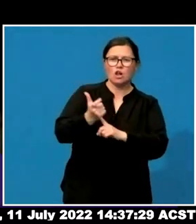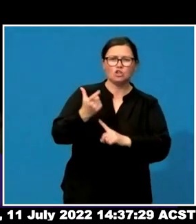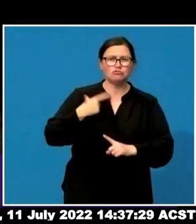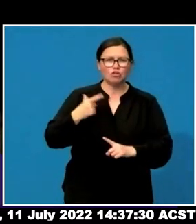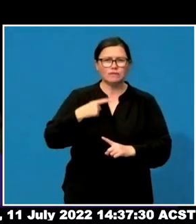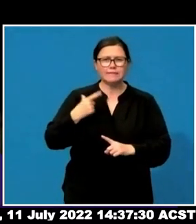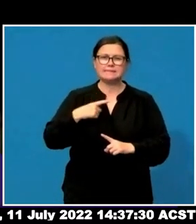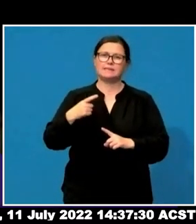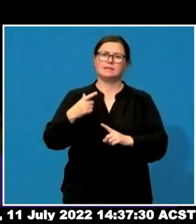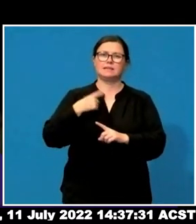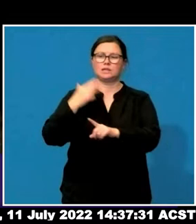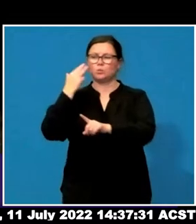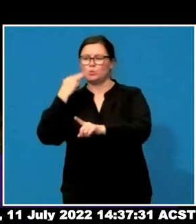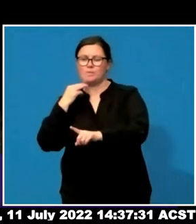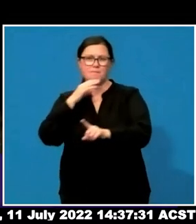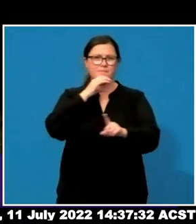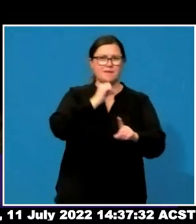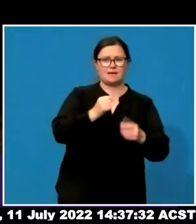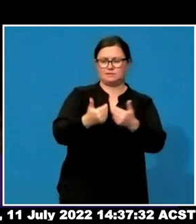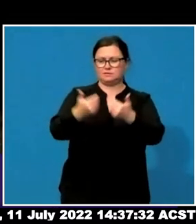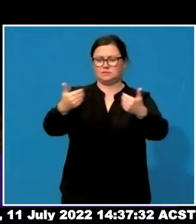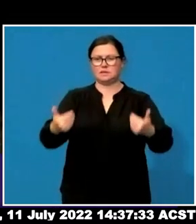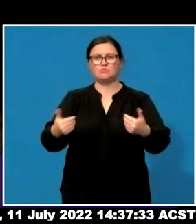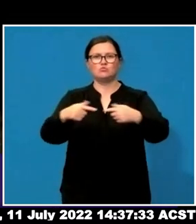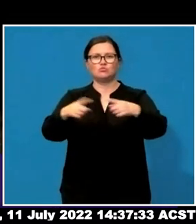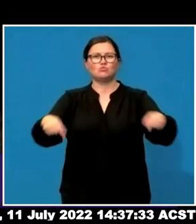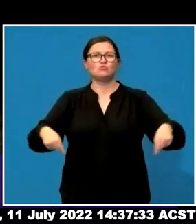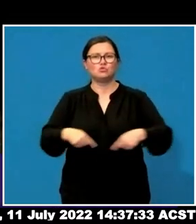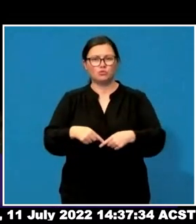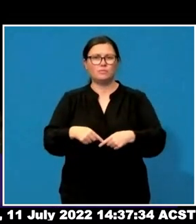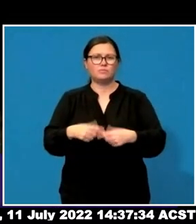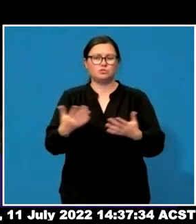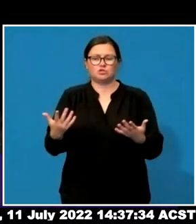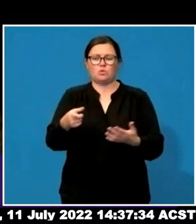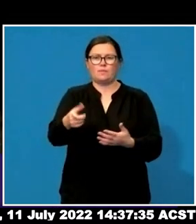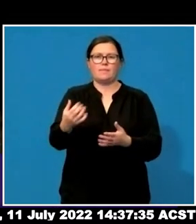a level of separation, and so, consequently, there is that area there for her to use.